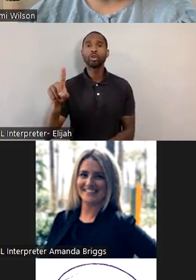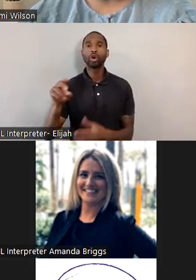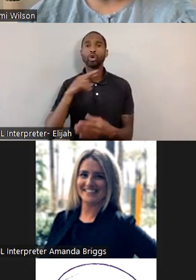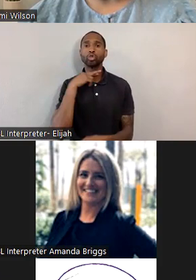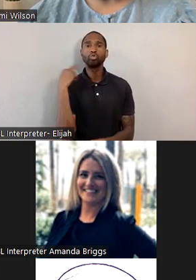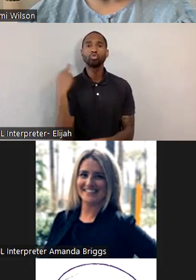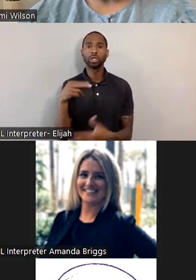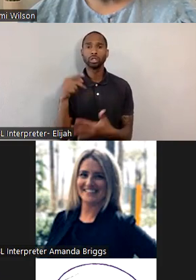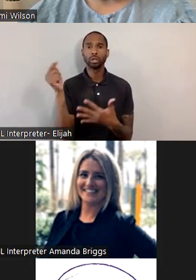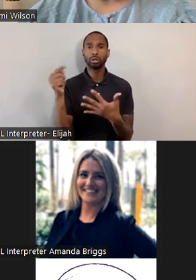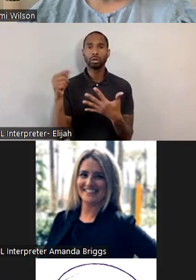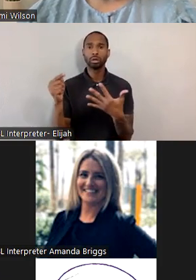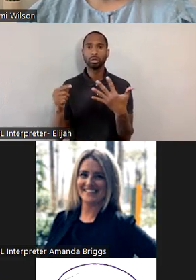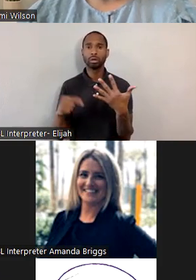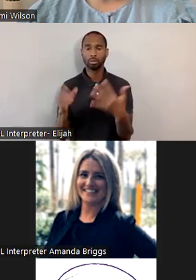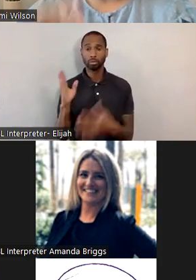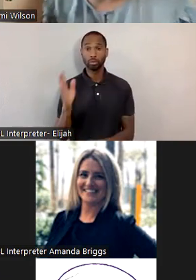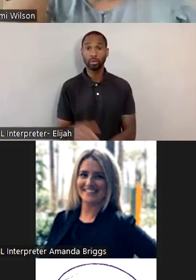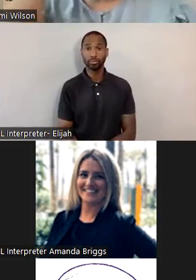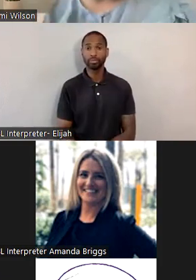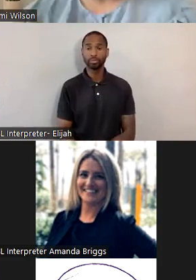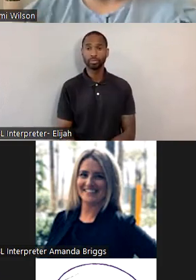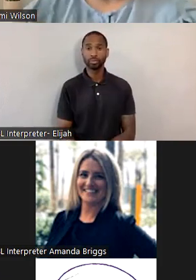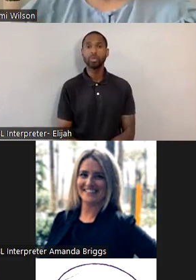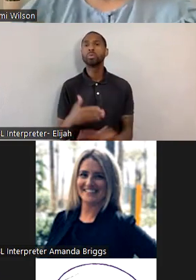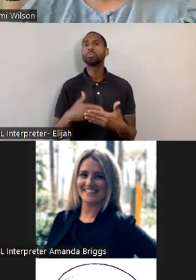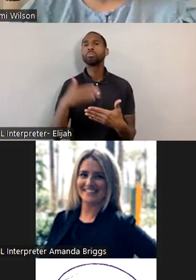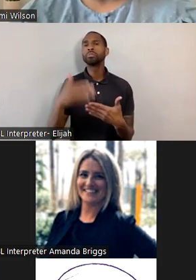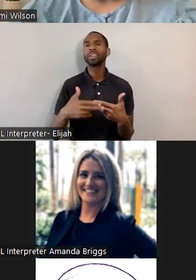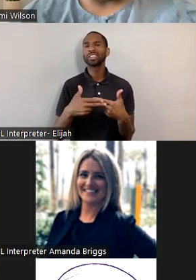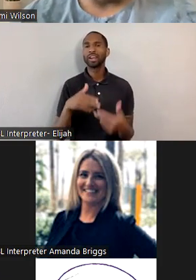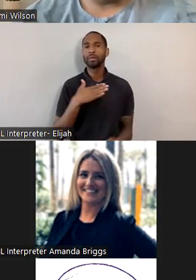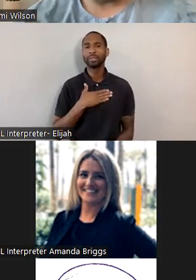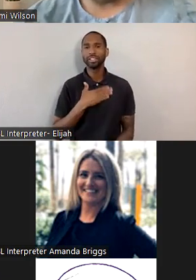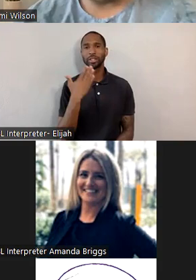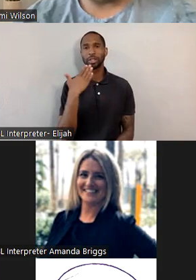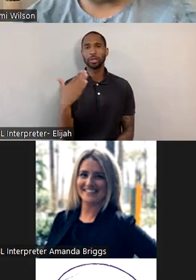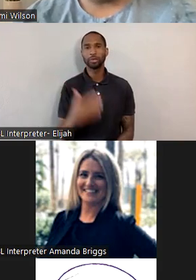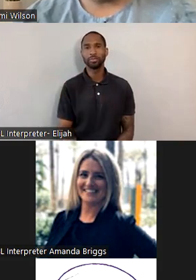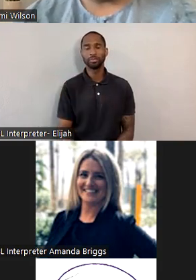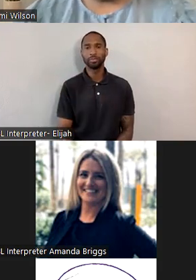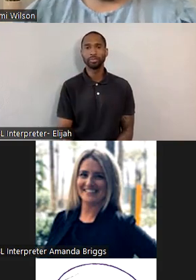And you can go to the next slide, actually. Thank you.